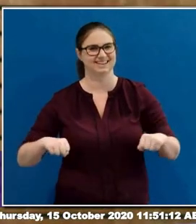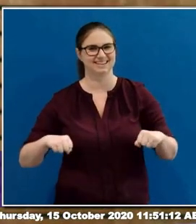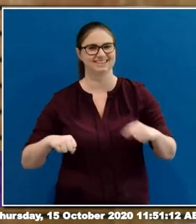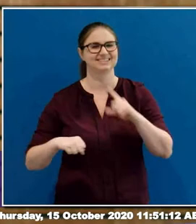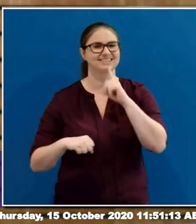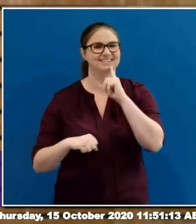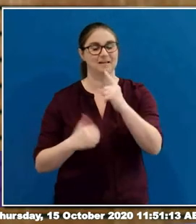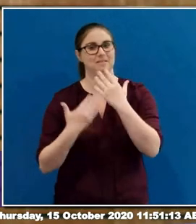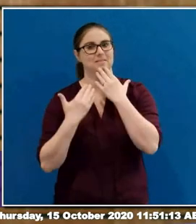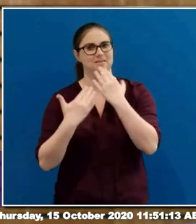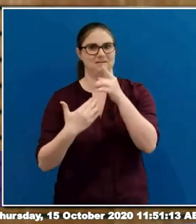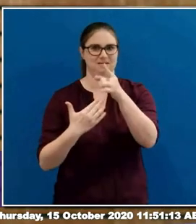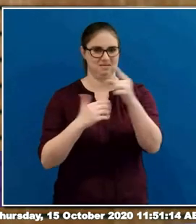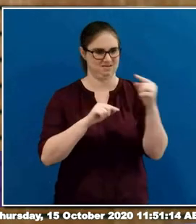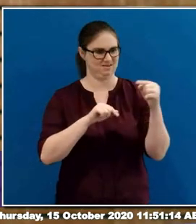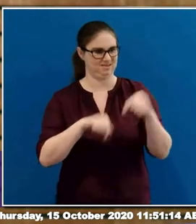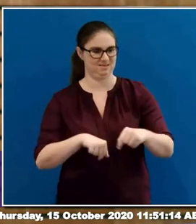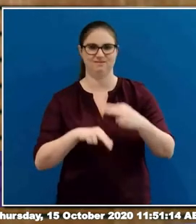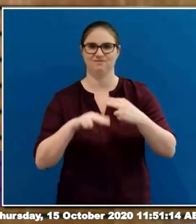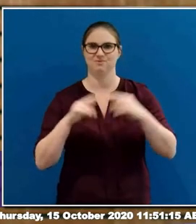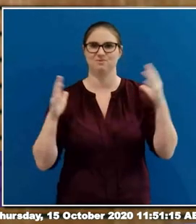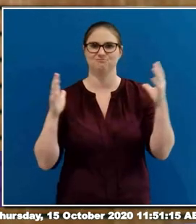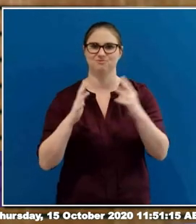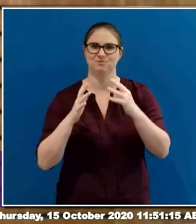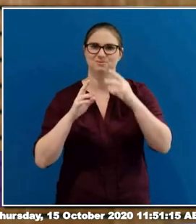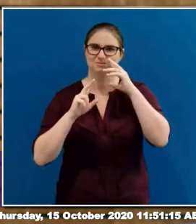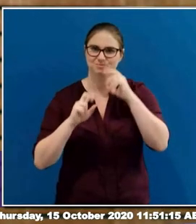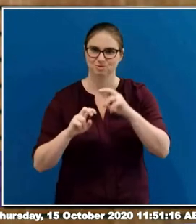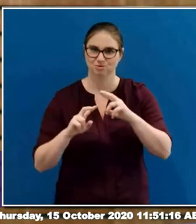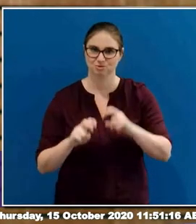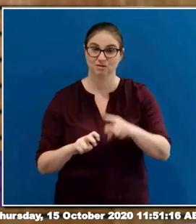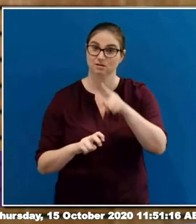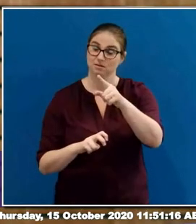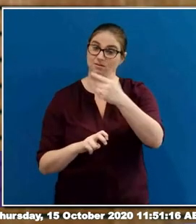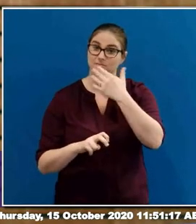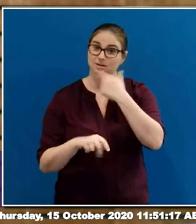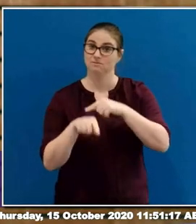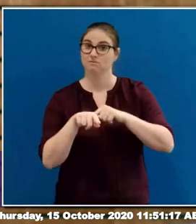If you would be good enough to follow the instructions of Commissioner Atkinson's associate